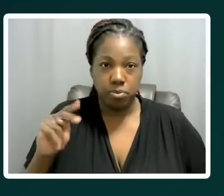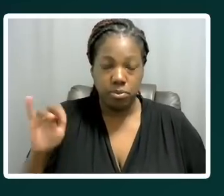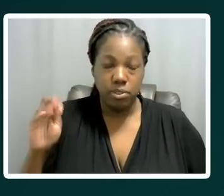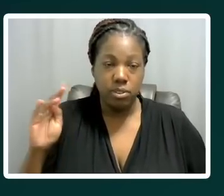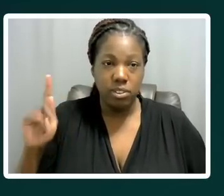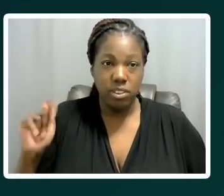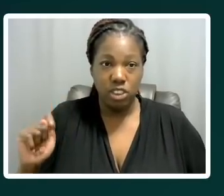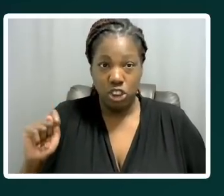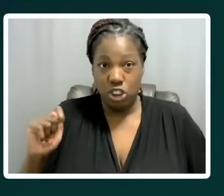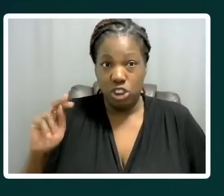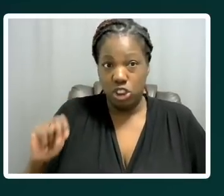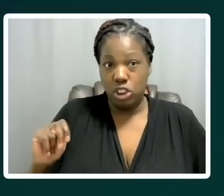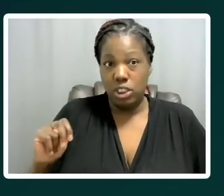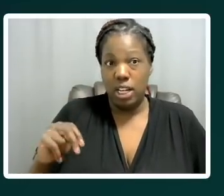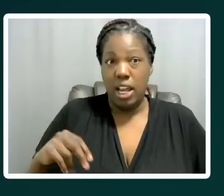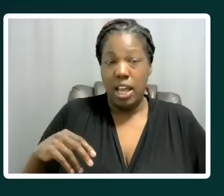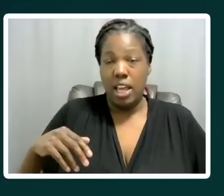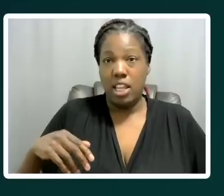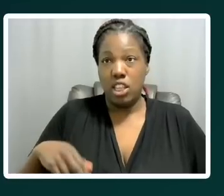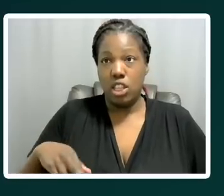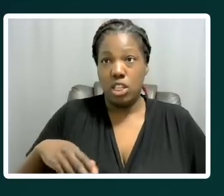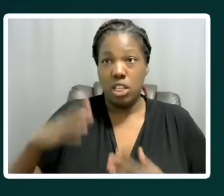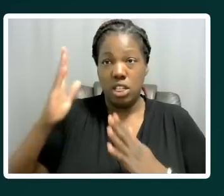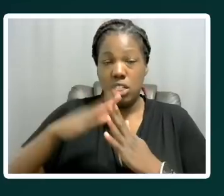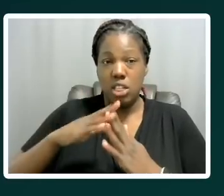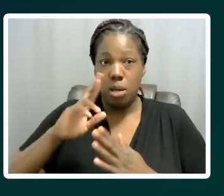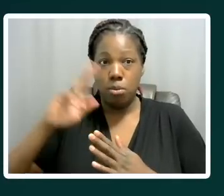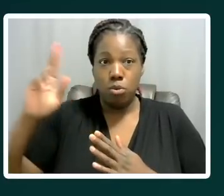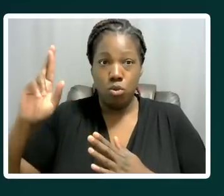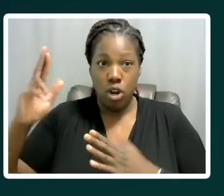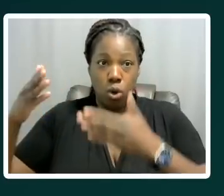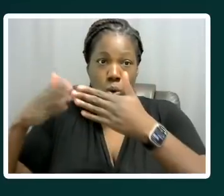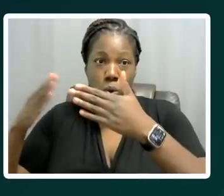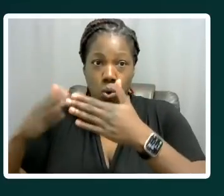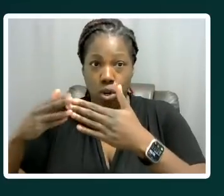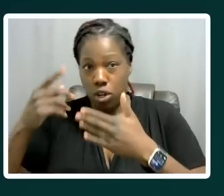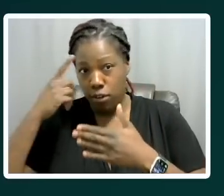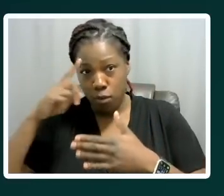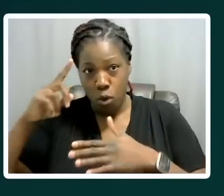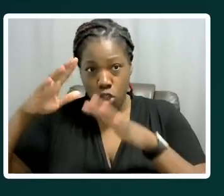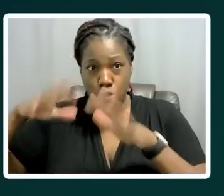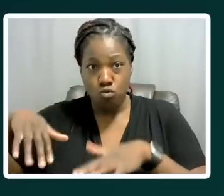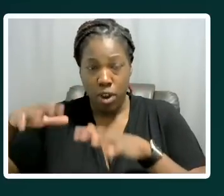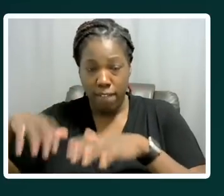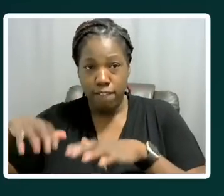is a great example of that for Rainfall Sandbox. We used to have, sort of, a very static button